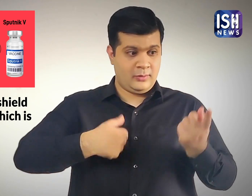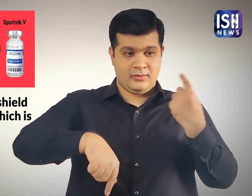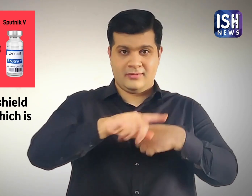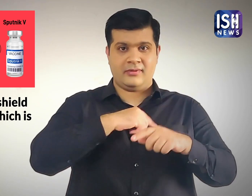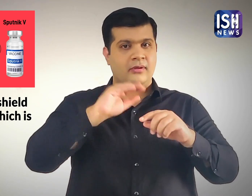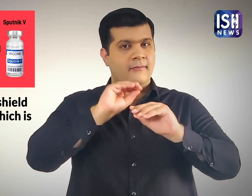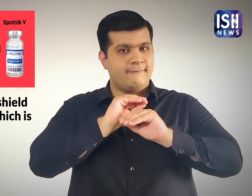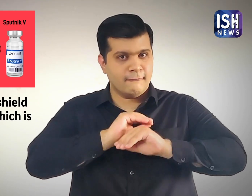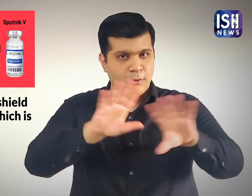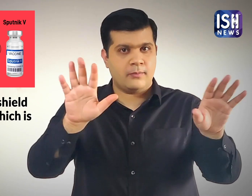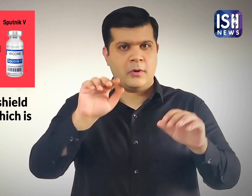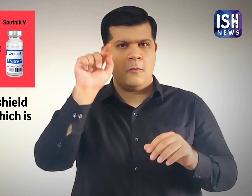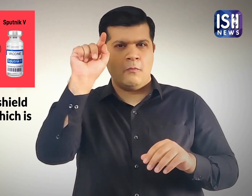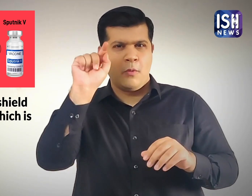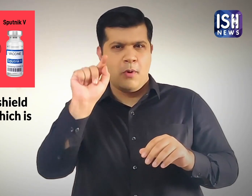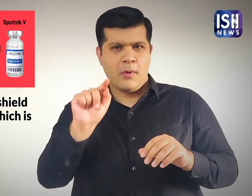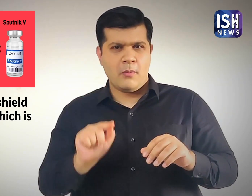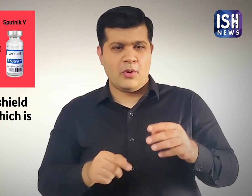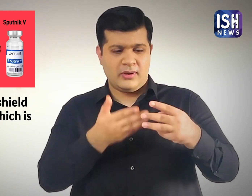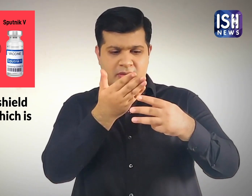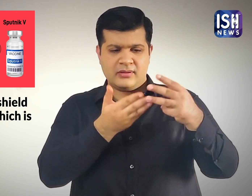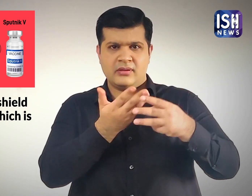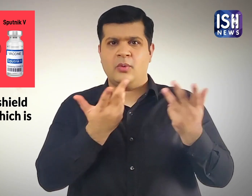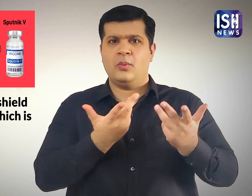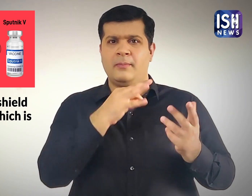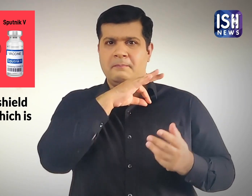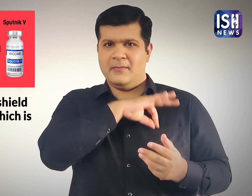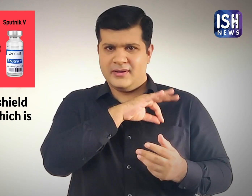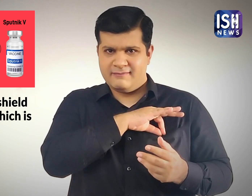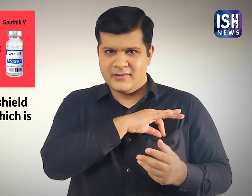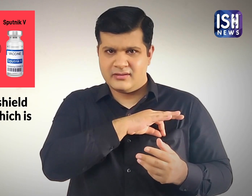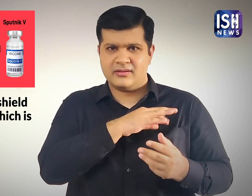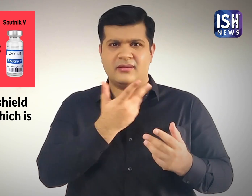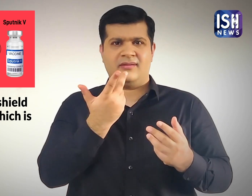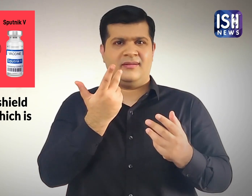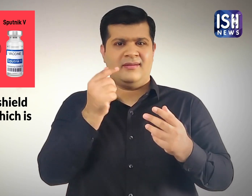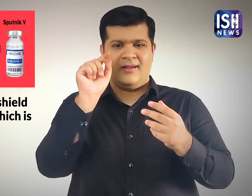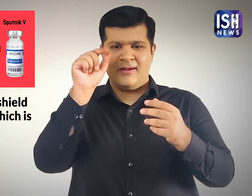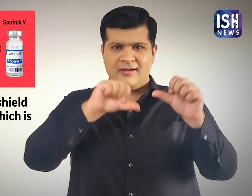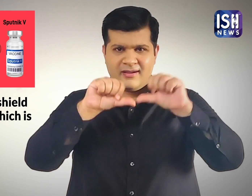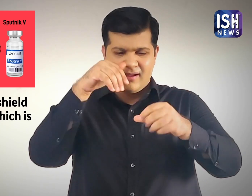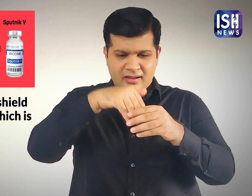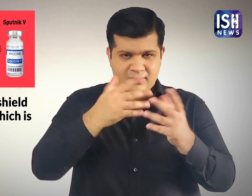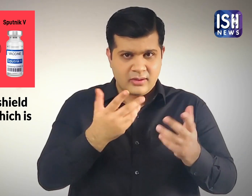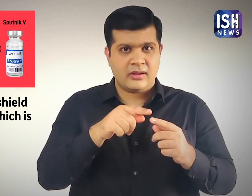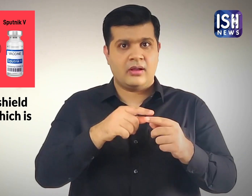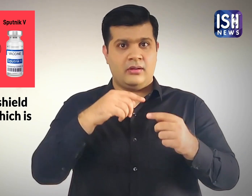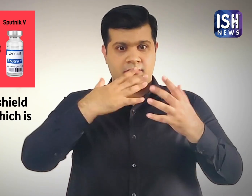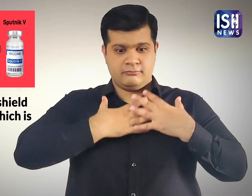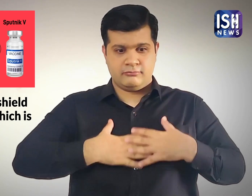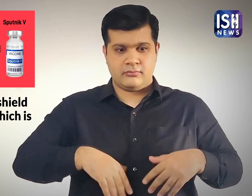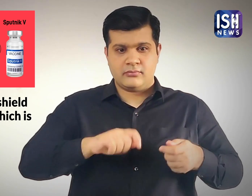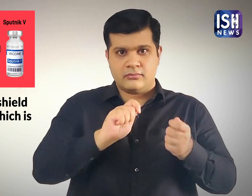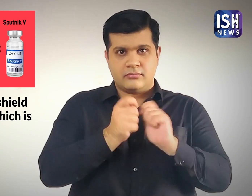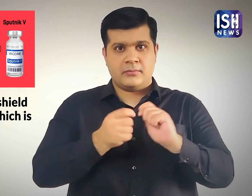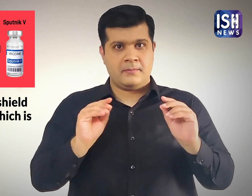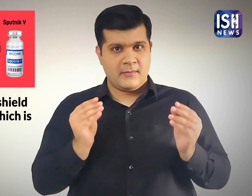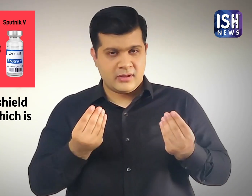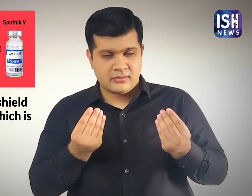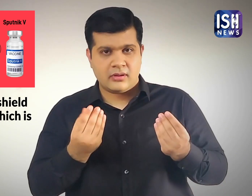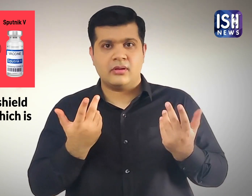In this video we give details of the vaccine such as benefits, formulation, side-effects,